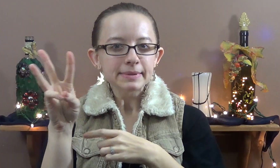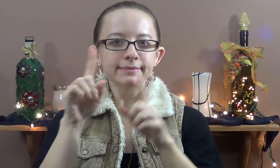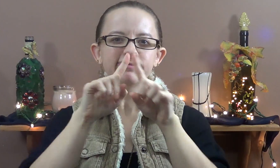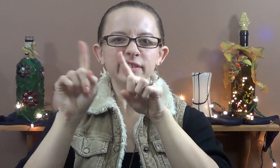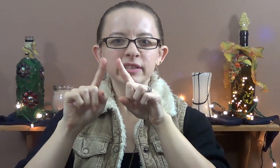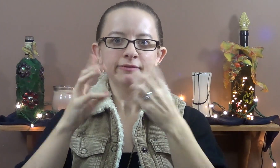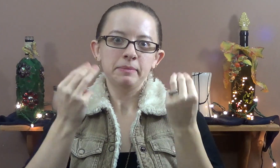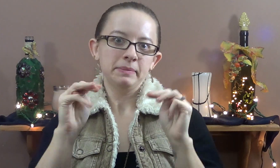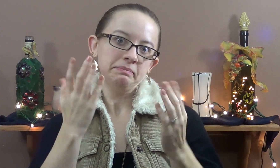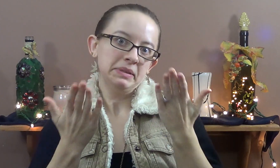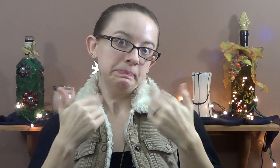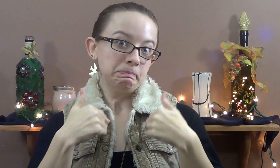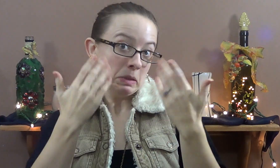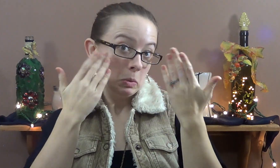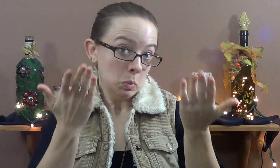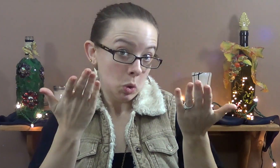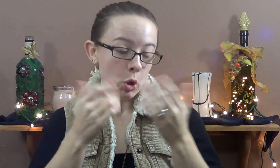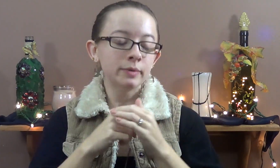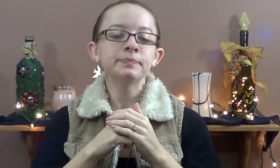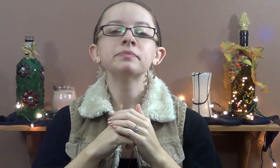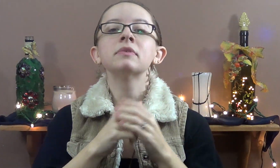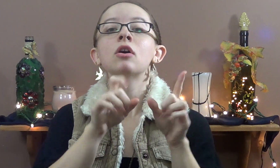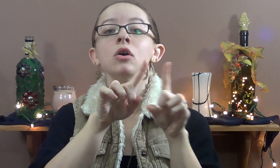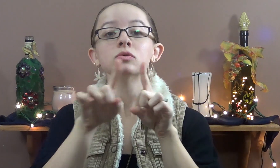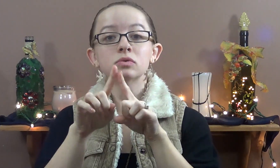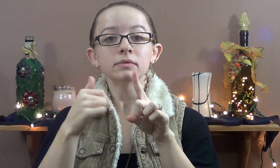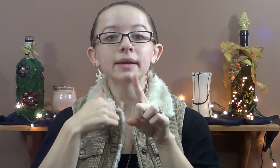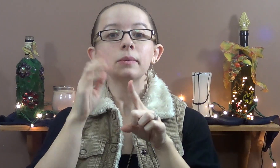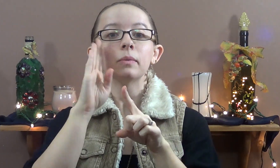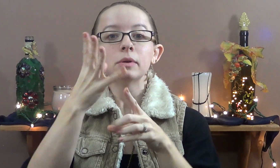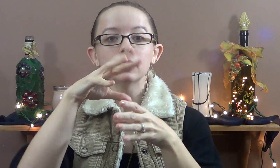the Deaf Blind Association, their website and things like that. So that was